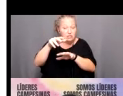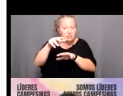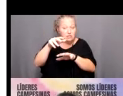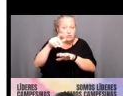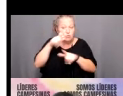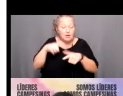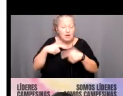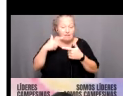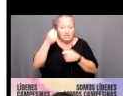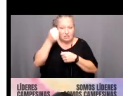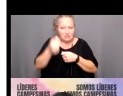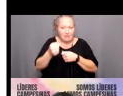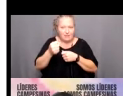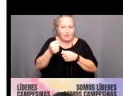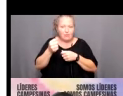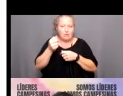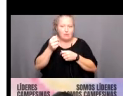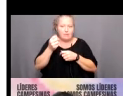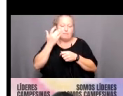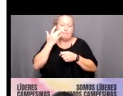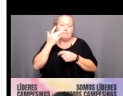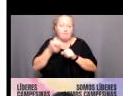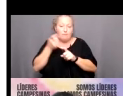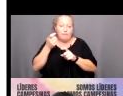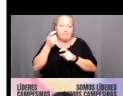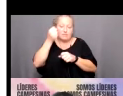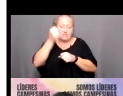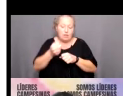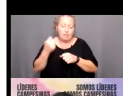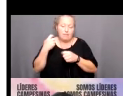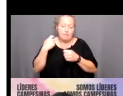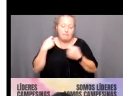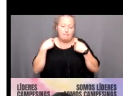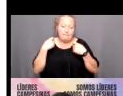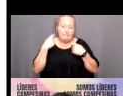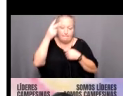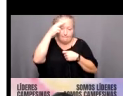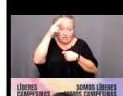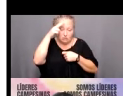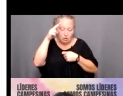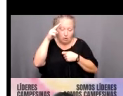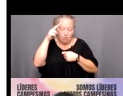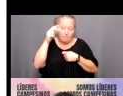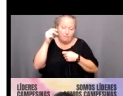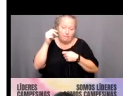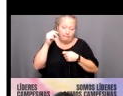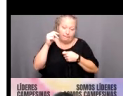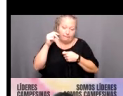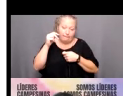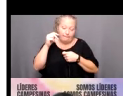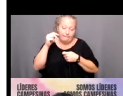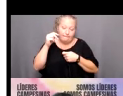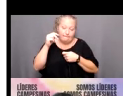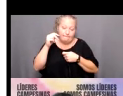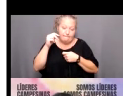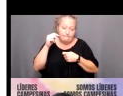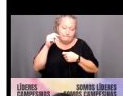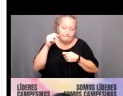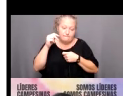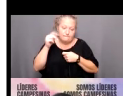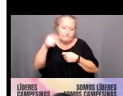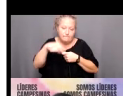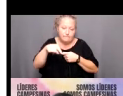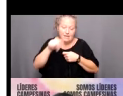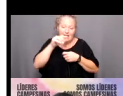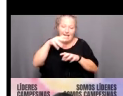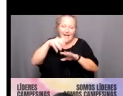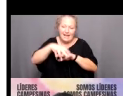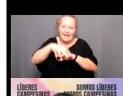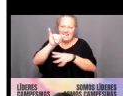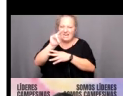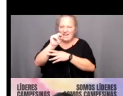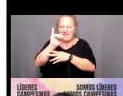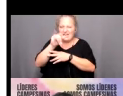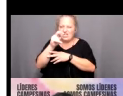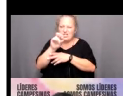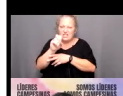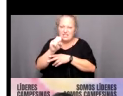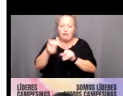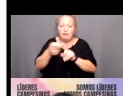is more the indigenous that come from Mexico the three states of Oaxaca, Puebla, and Guerrero